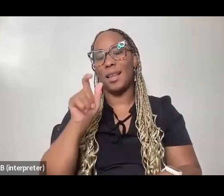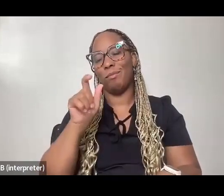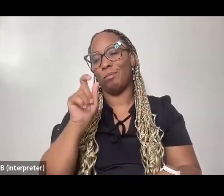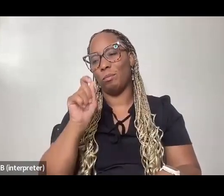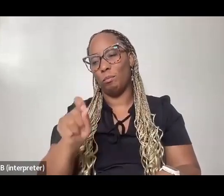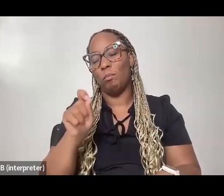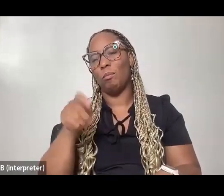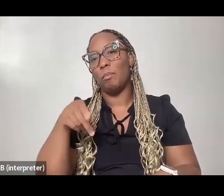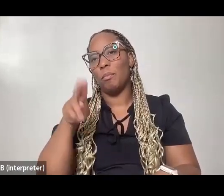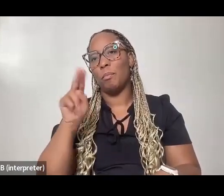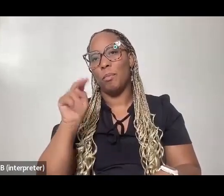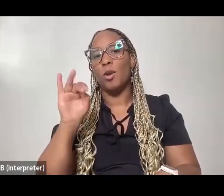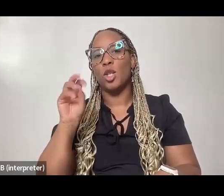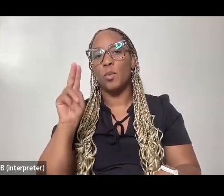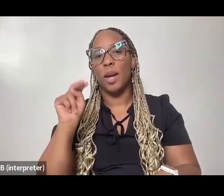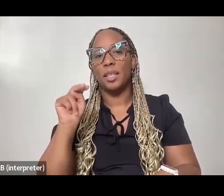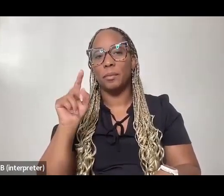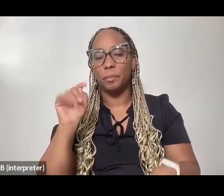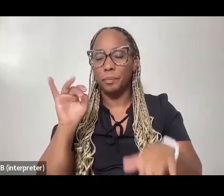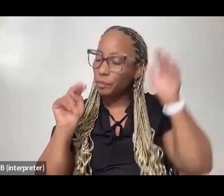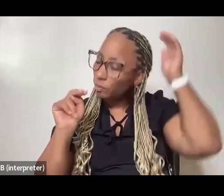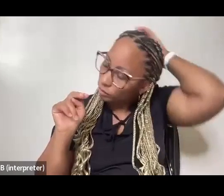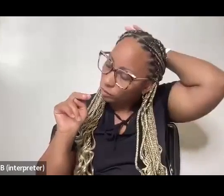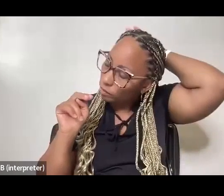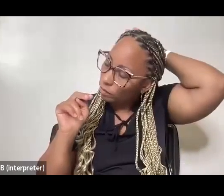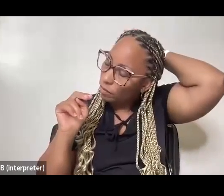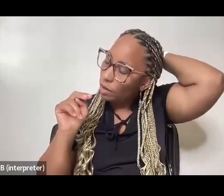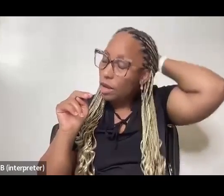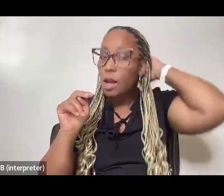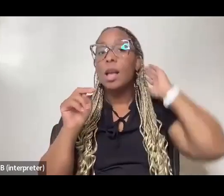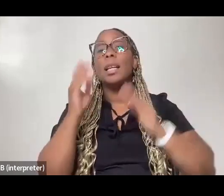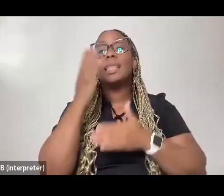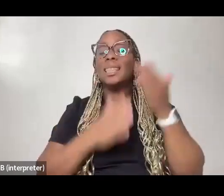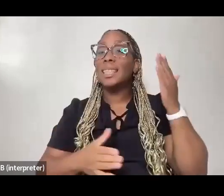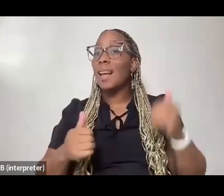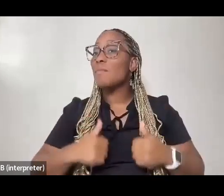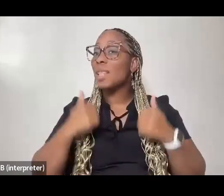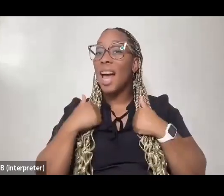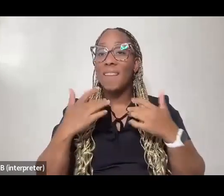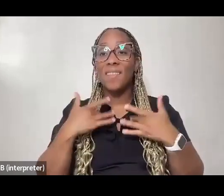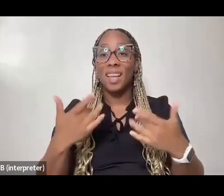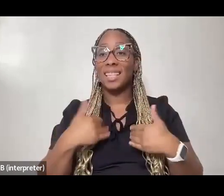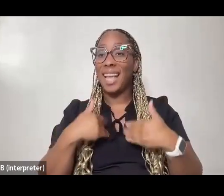So again, while live events have some flexibility for just human